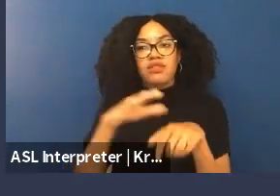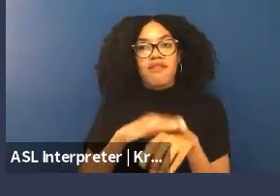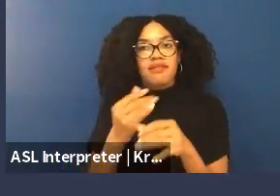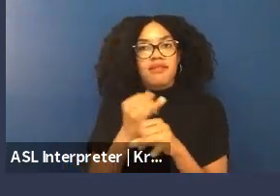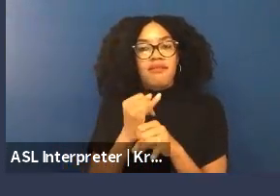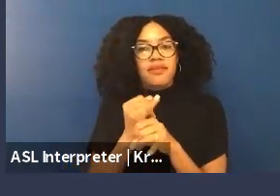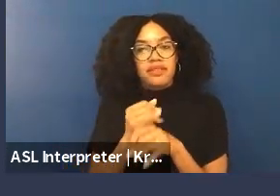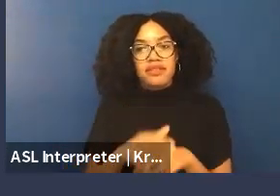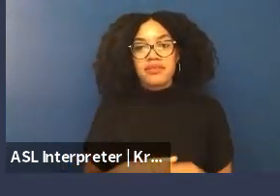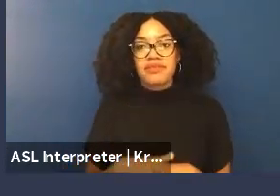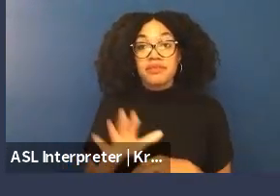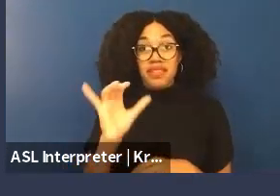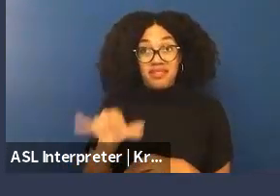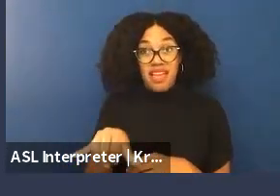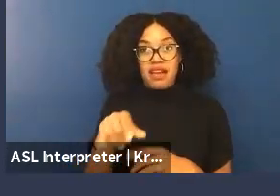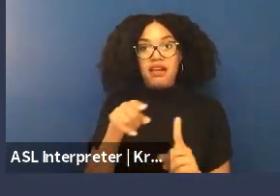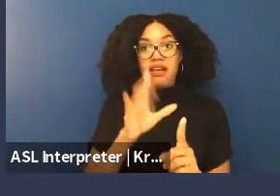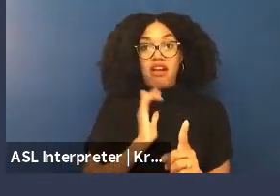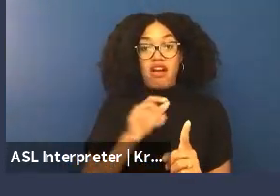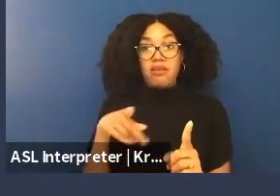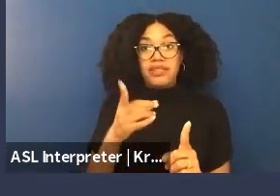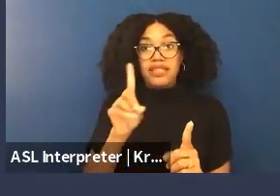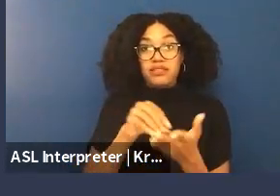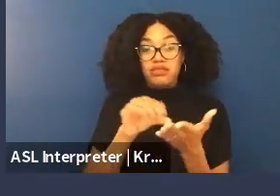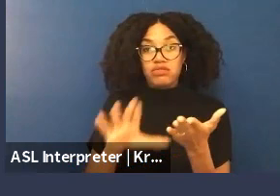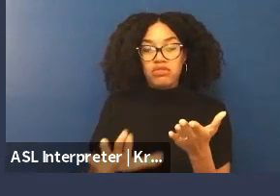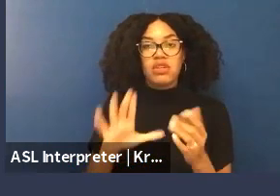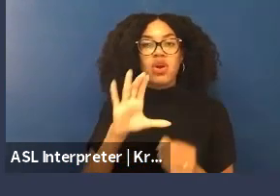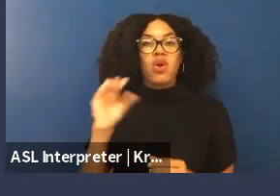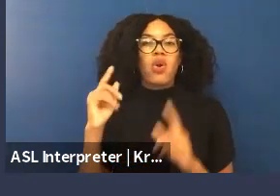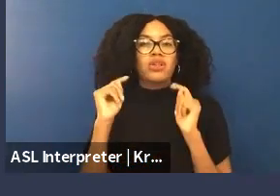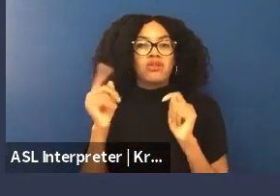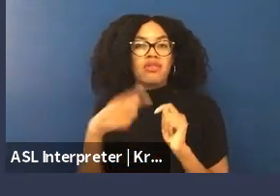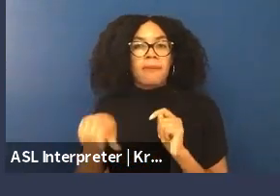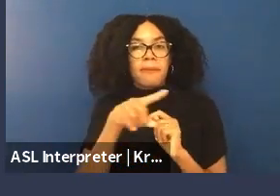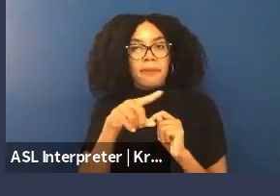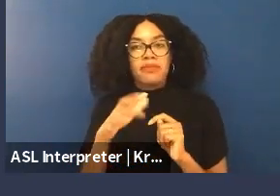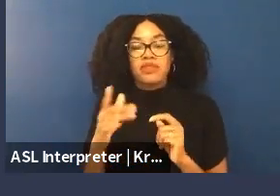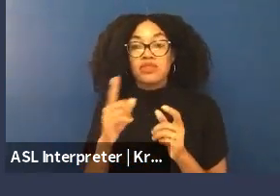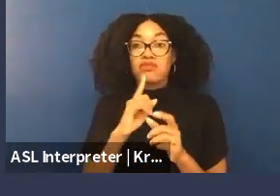dissertation writers that we co taught. So it had both a very strong psychological aspect to it,